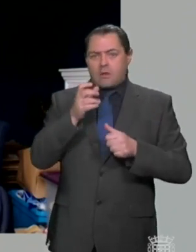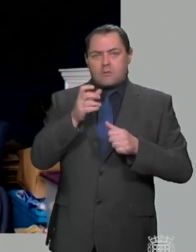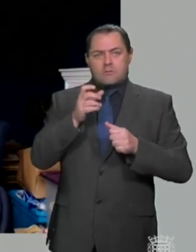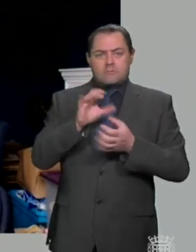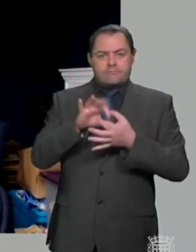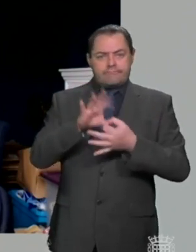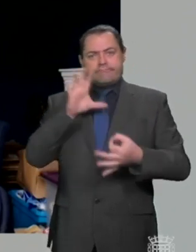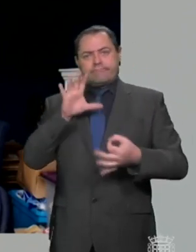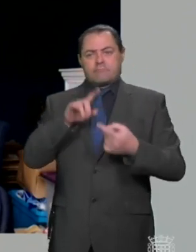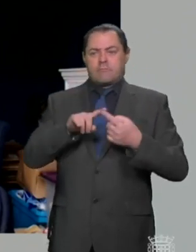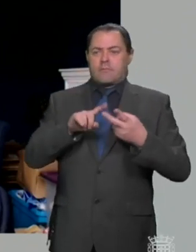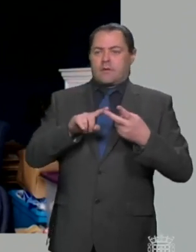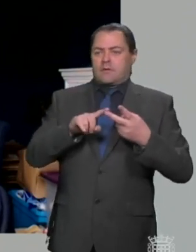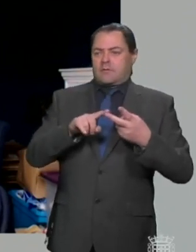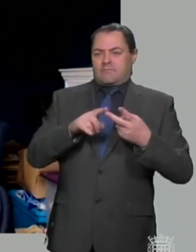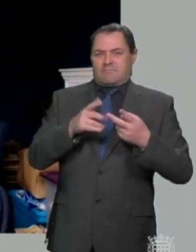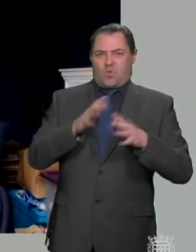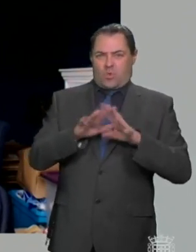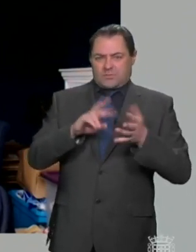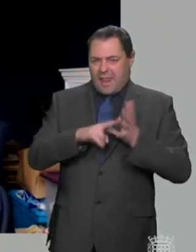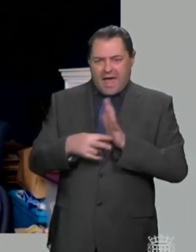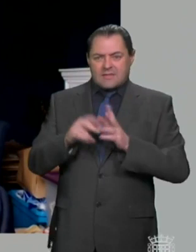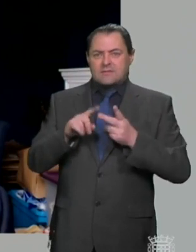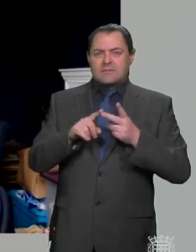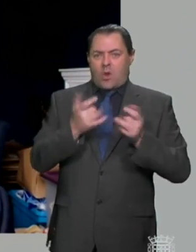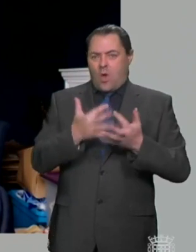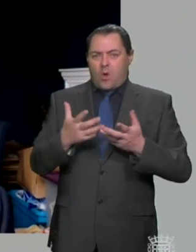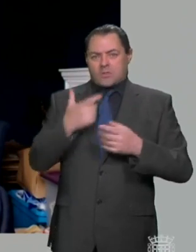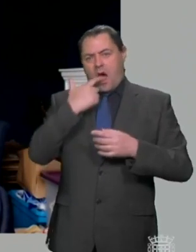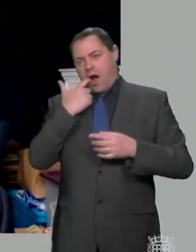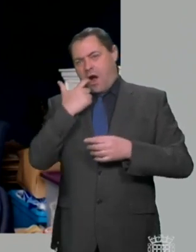deaths are at record levels. Does my right hon. Friend agree that, for the sake of patients,